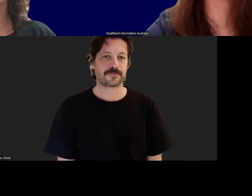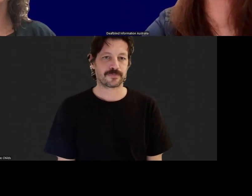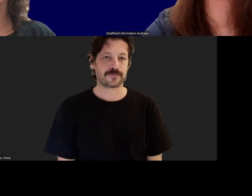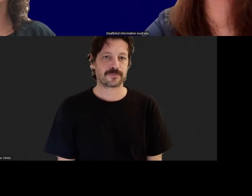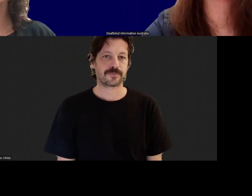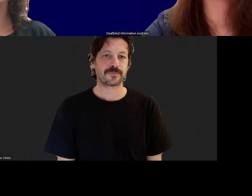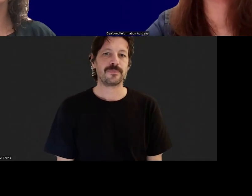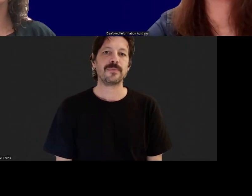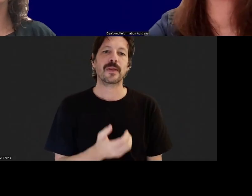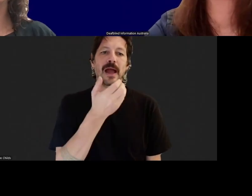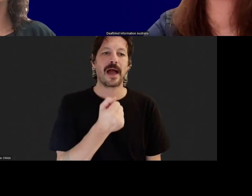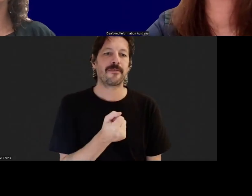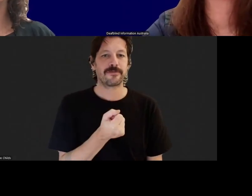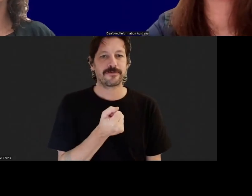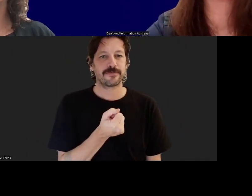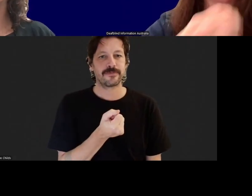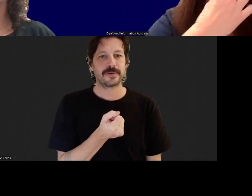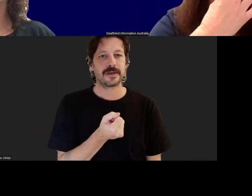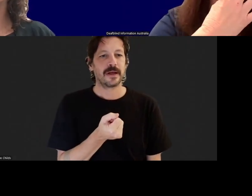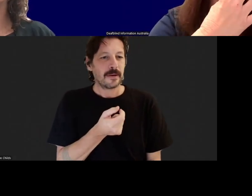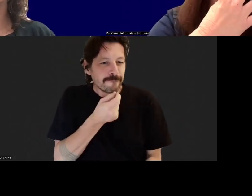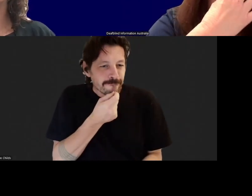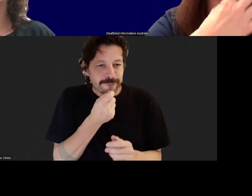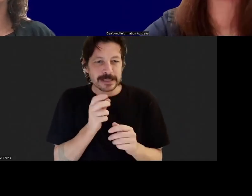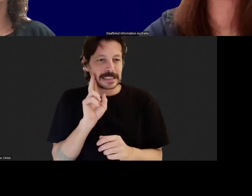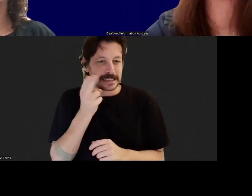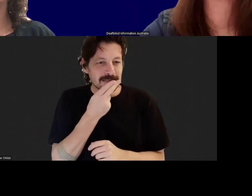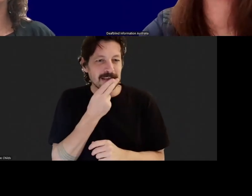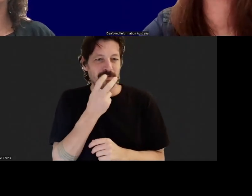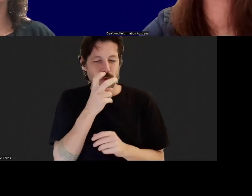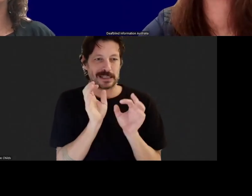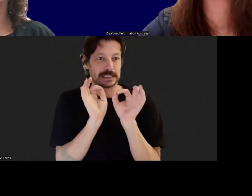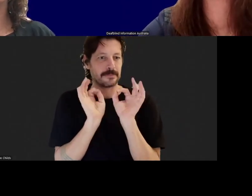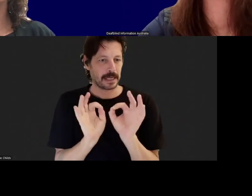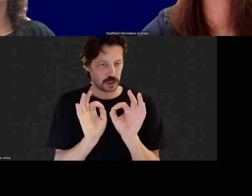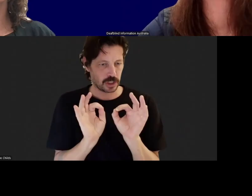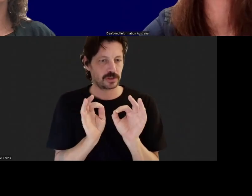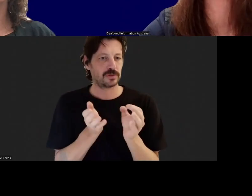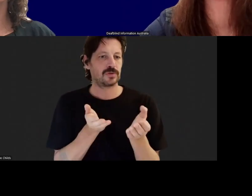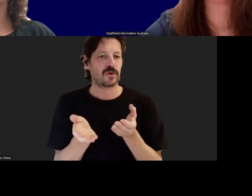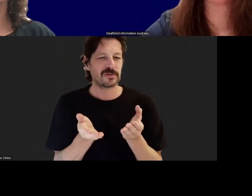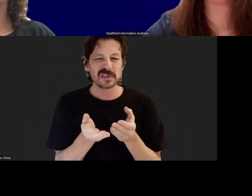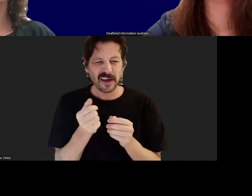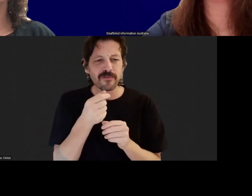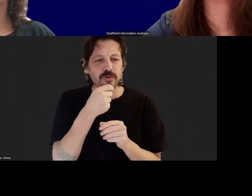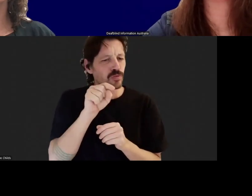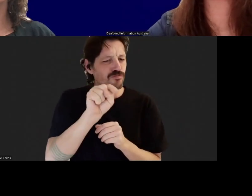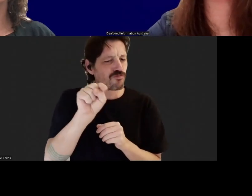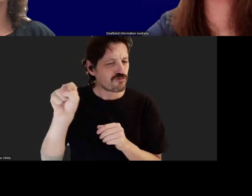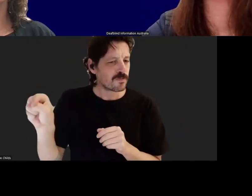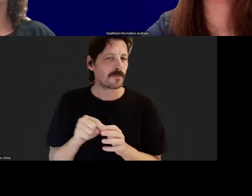small pool of deafblind specialists services in a couple of locations as well. We're hoping to build